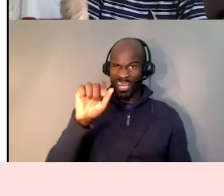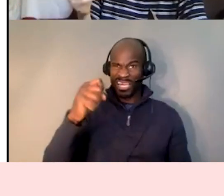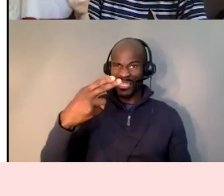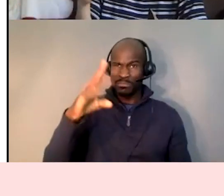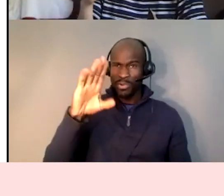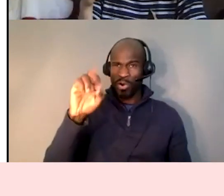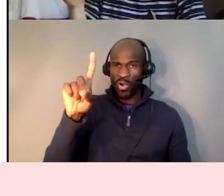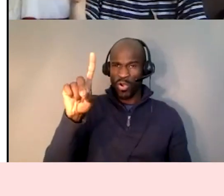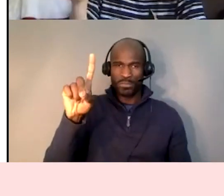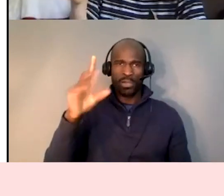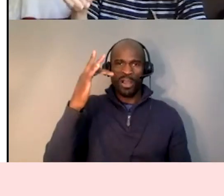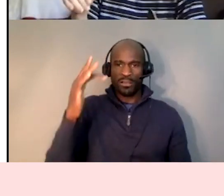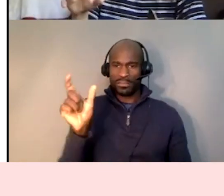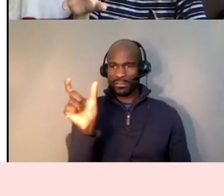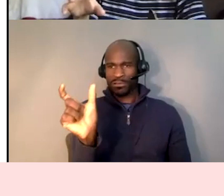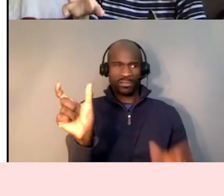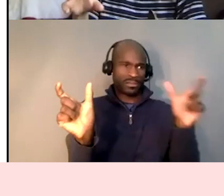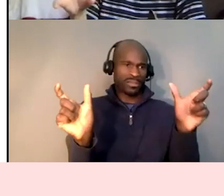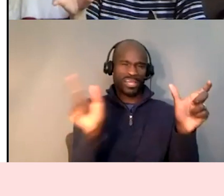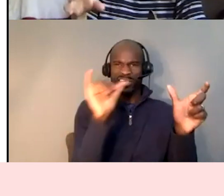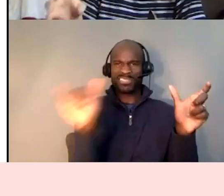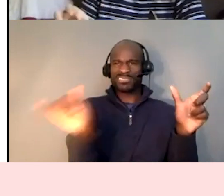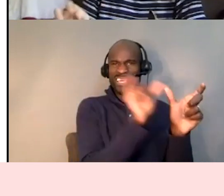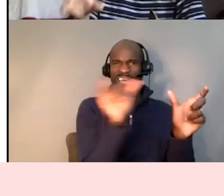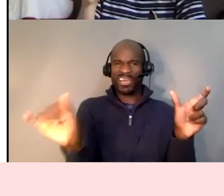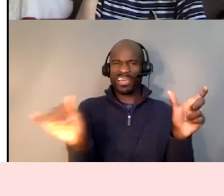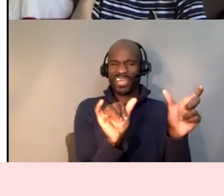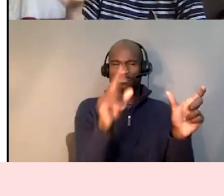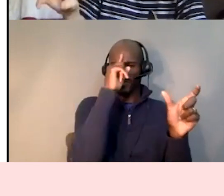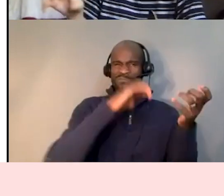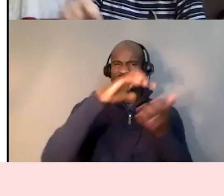going to want to maybe rename something and it helps you figure out those connections.